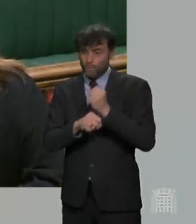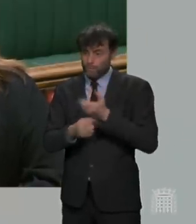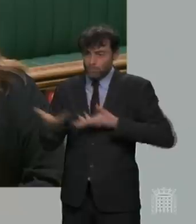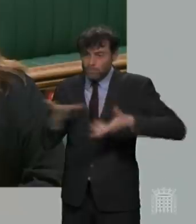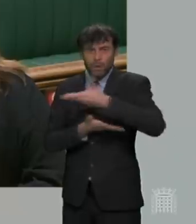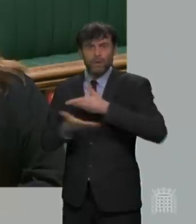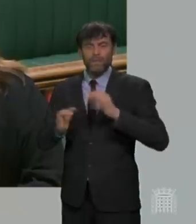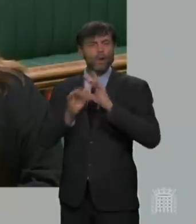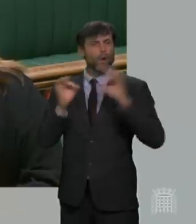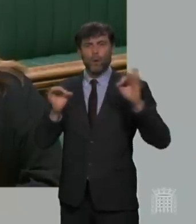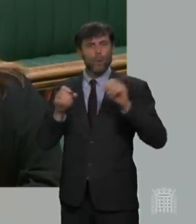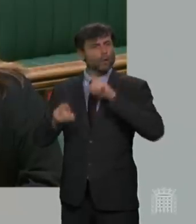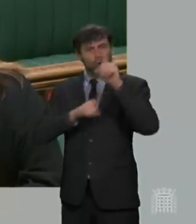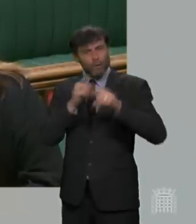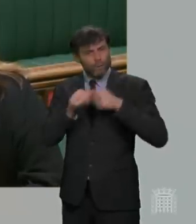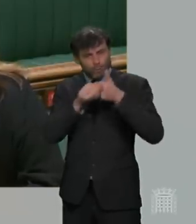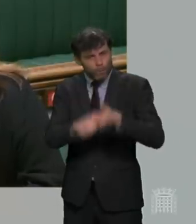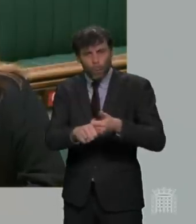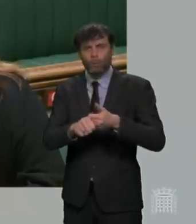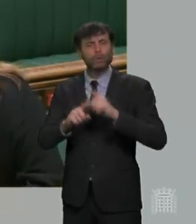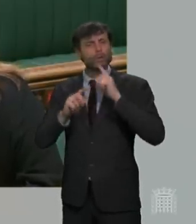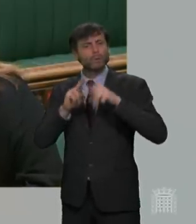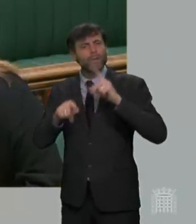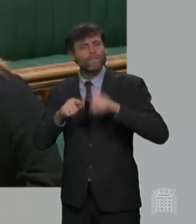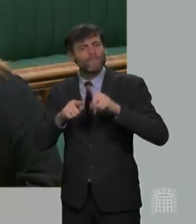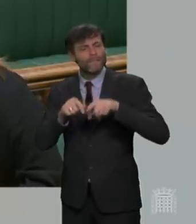Why are this Tory Government taking opportunities away from our young people?